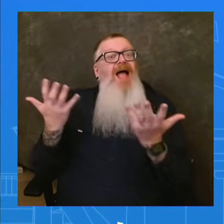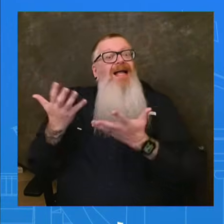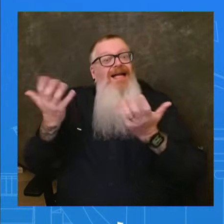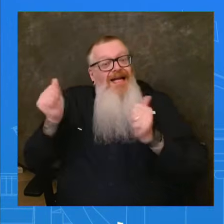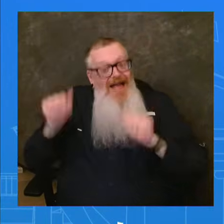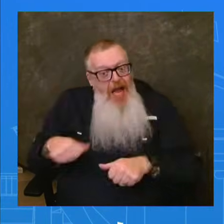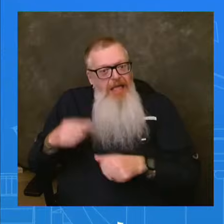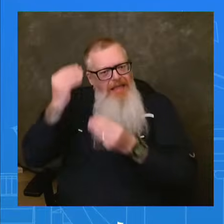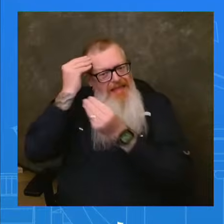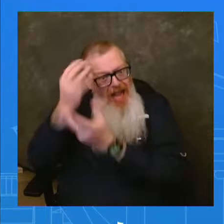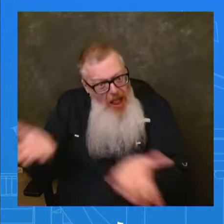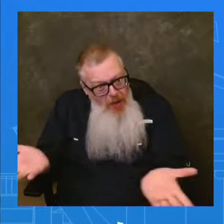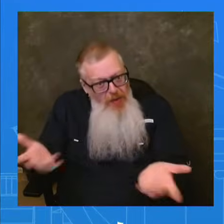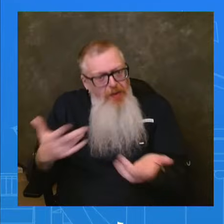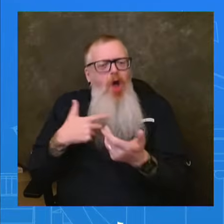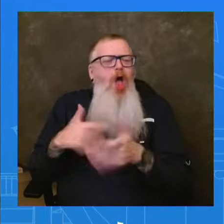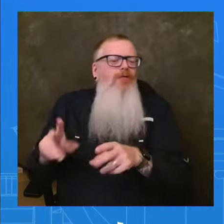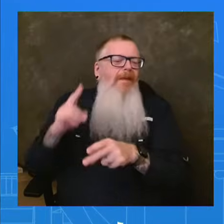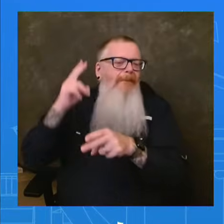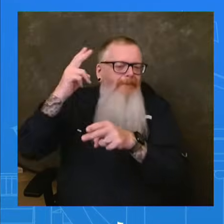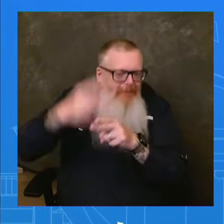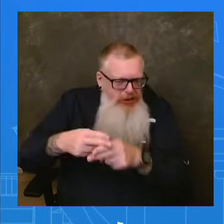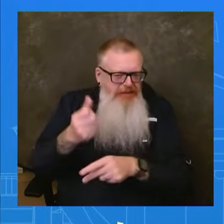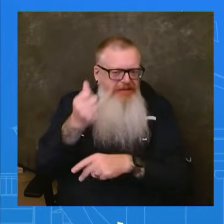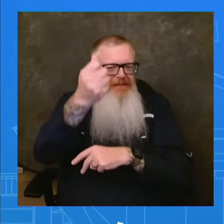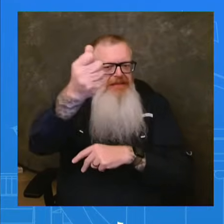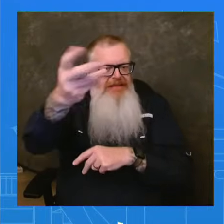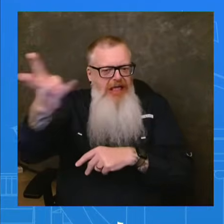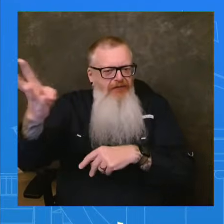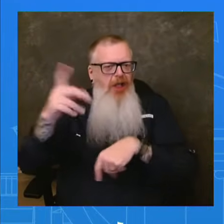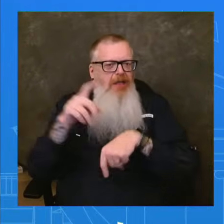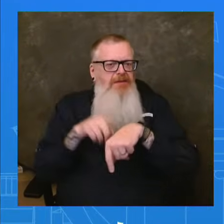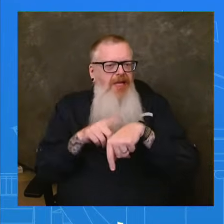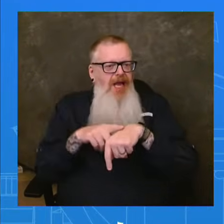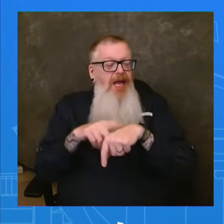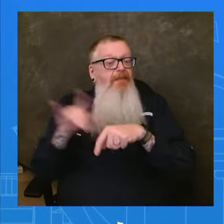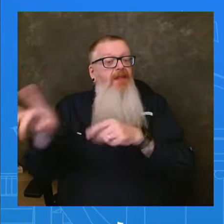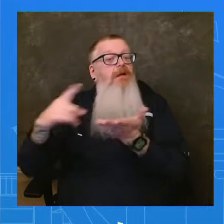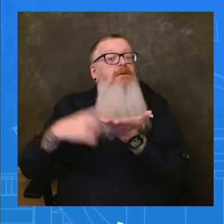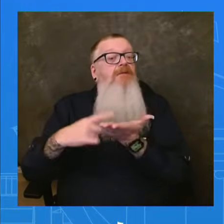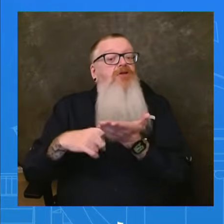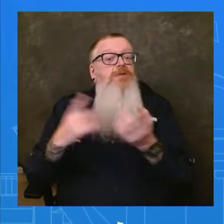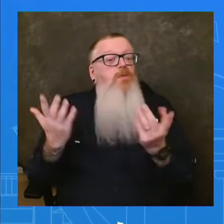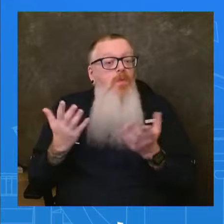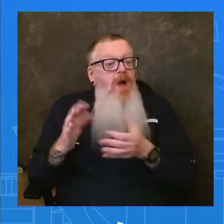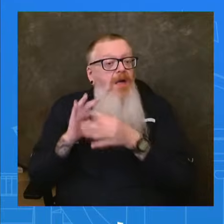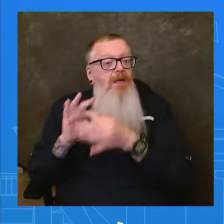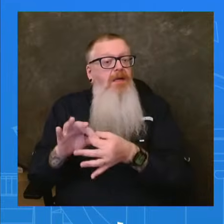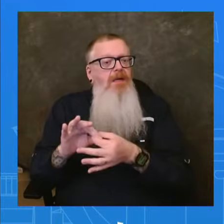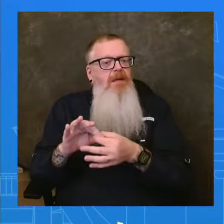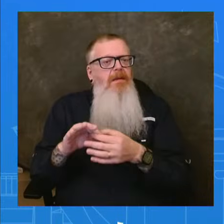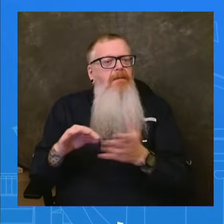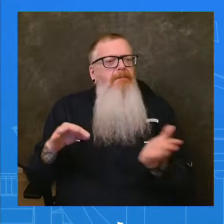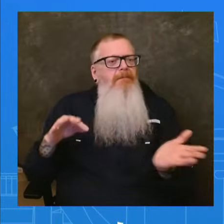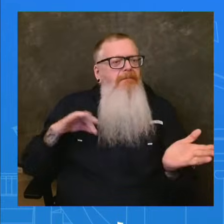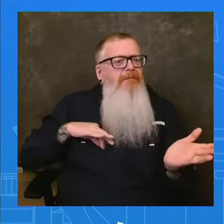The conversation that they had today was productive and it was direct, very much in line with many other conversations that they have had,